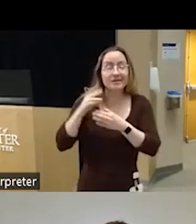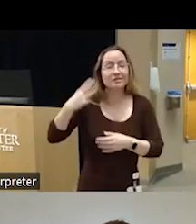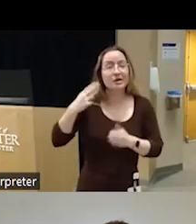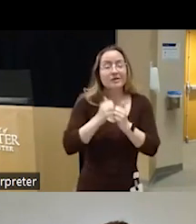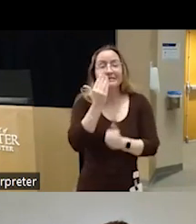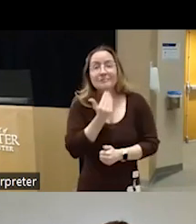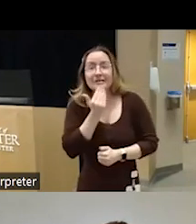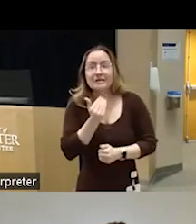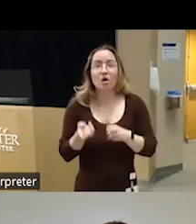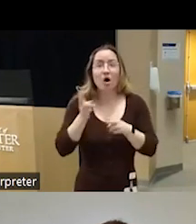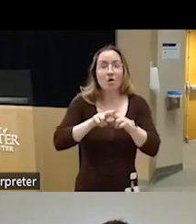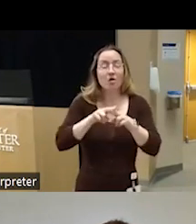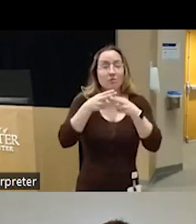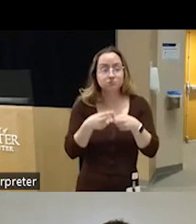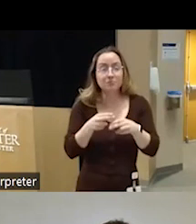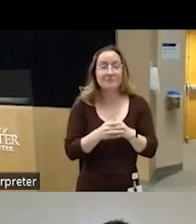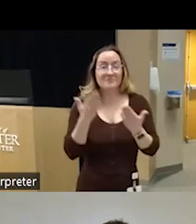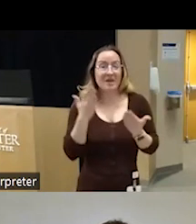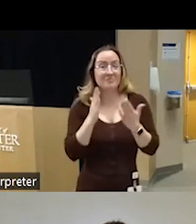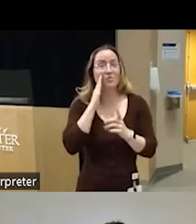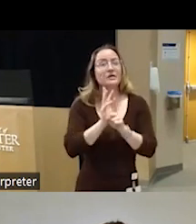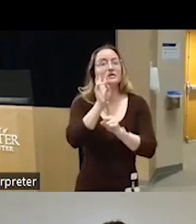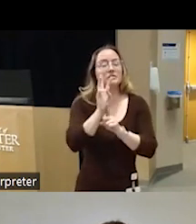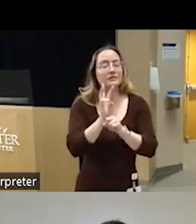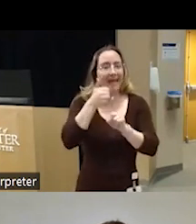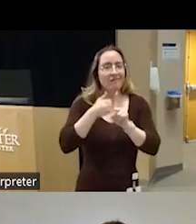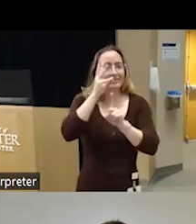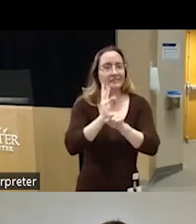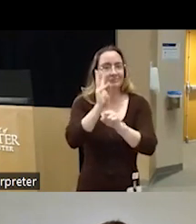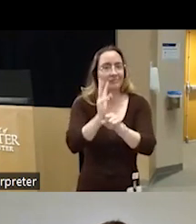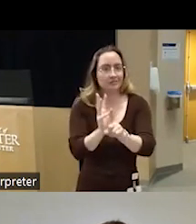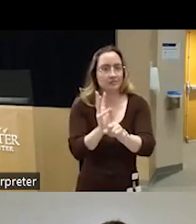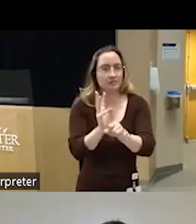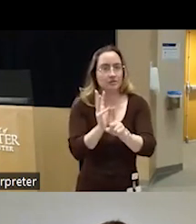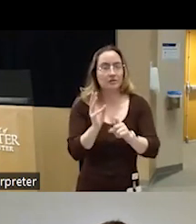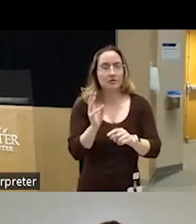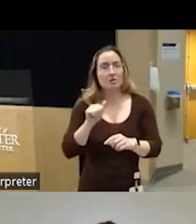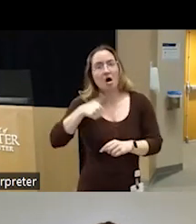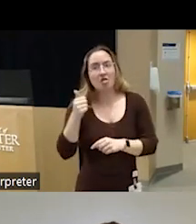You might actually do six monthly testing. Instead of 12 monthly testing plus whenever